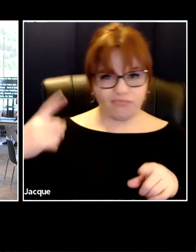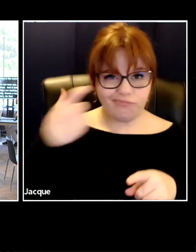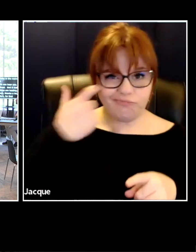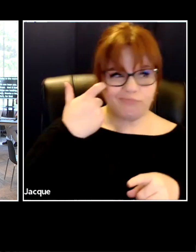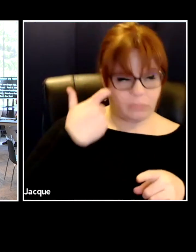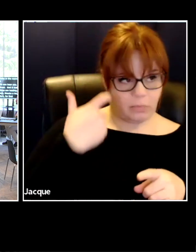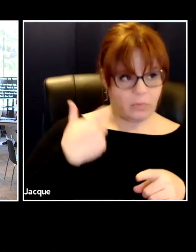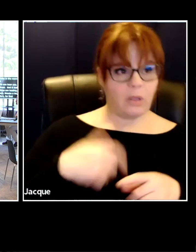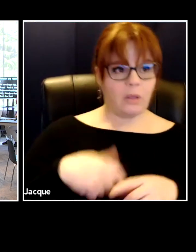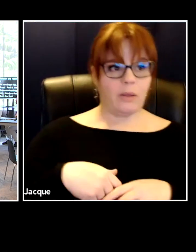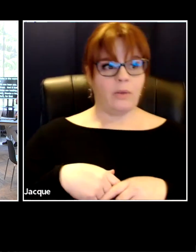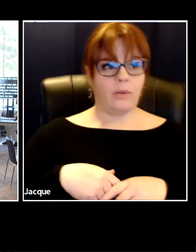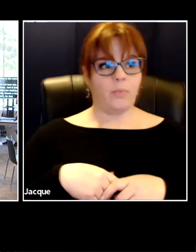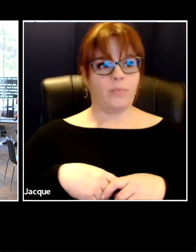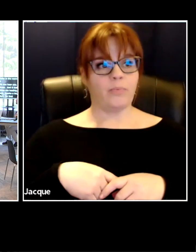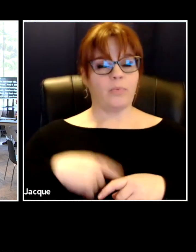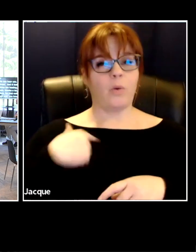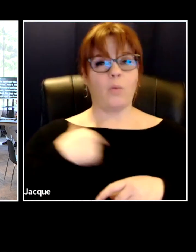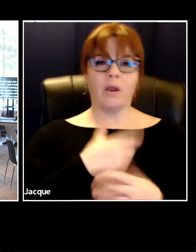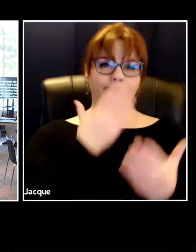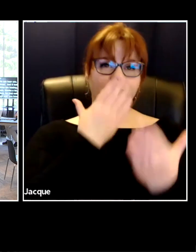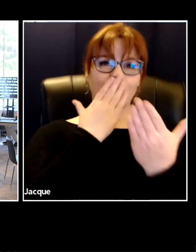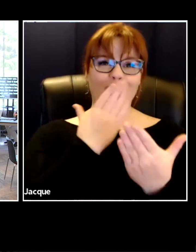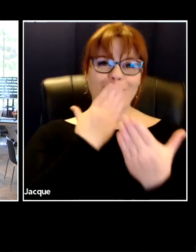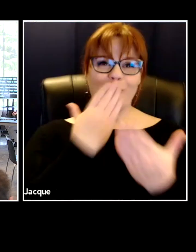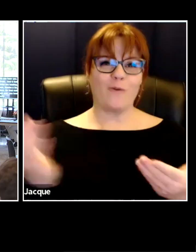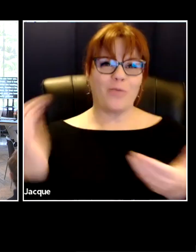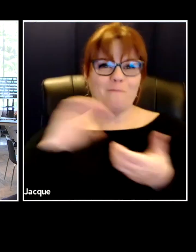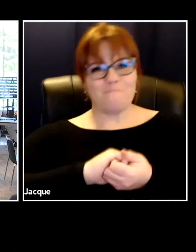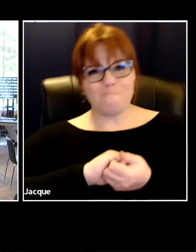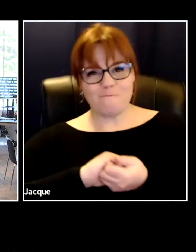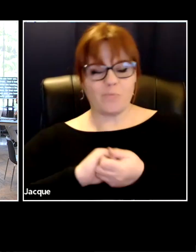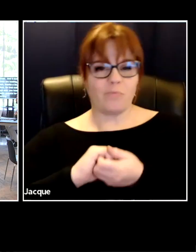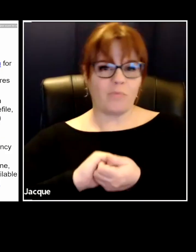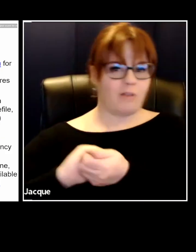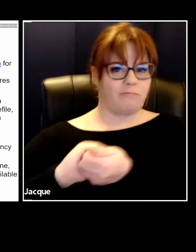we are really grateful for for the partnership and the collaboration you've described. This is